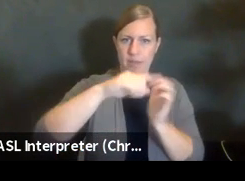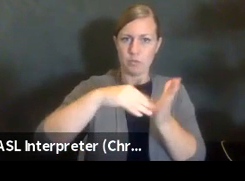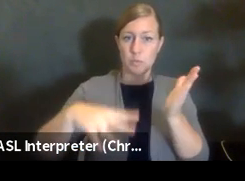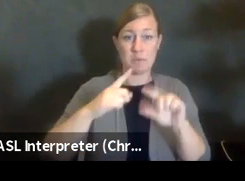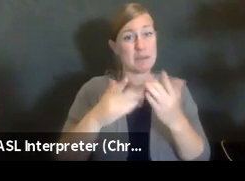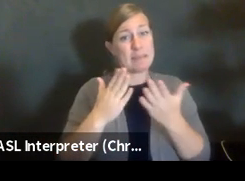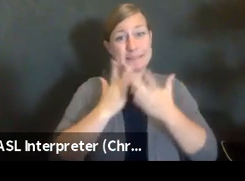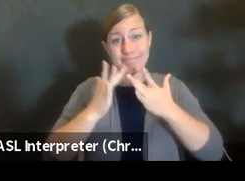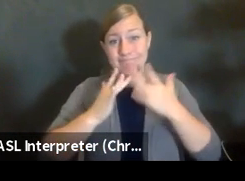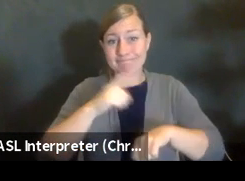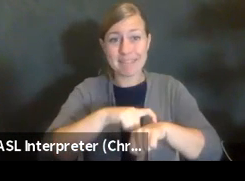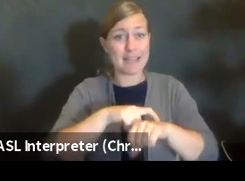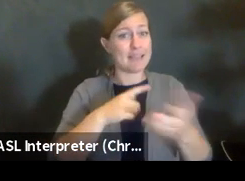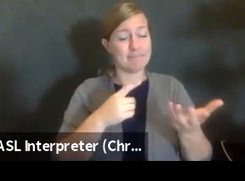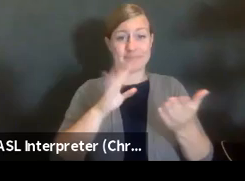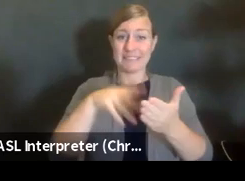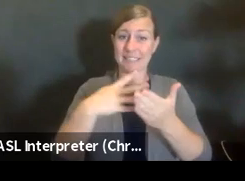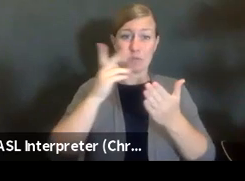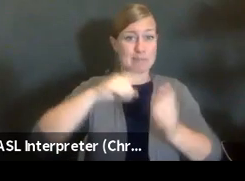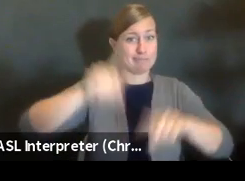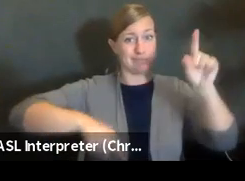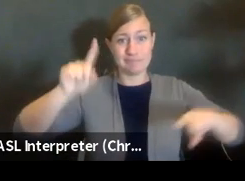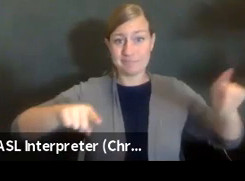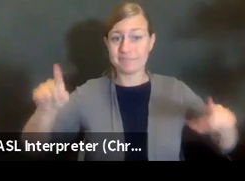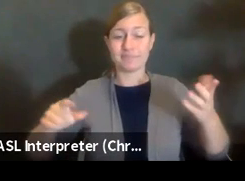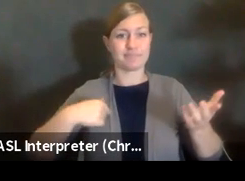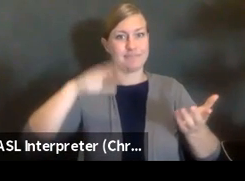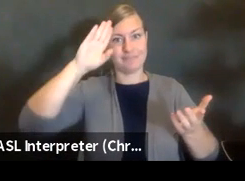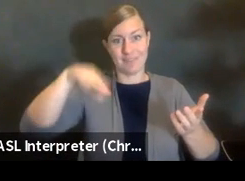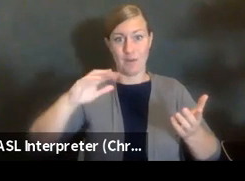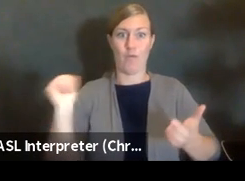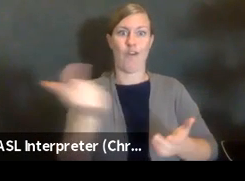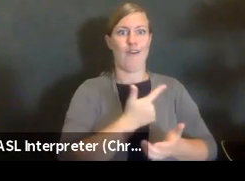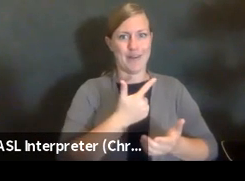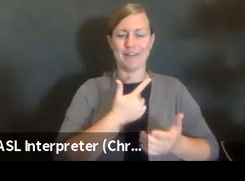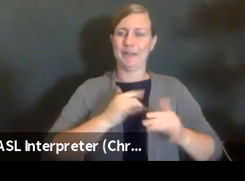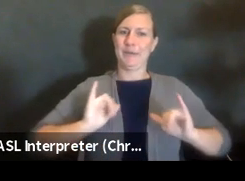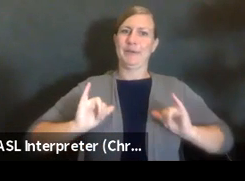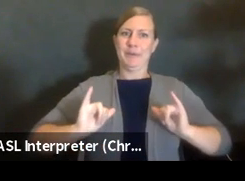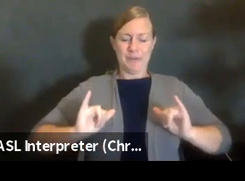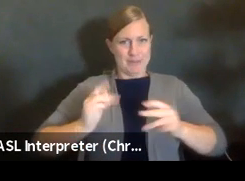Katherine Livick - ESD 112: Everybody's schedule is going to be different. I know we're all having all kinds of fun figuring out how that's gonna work.